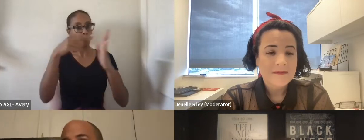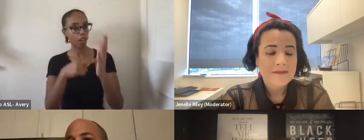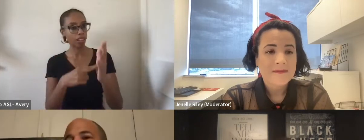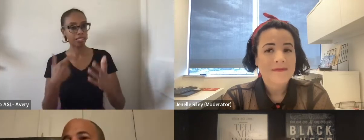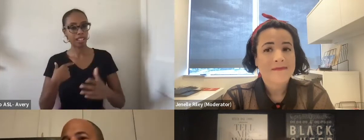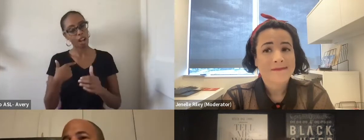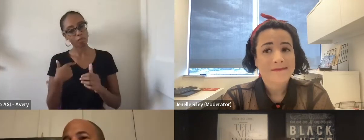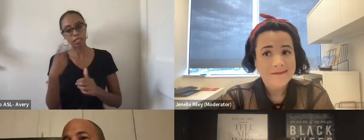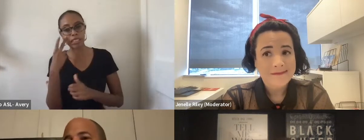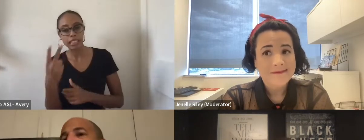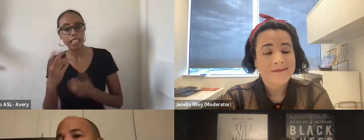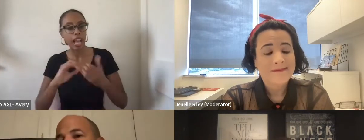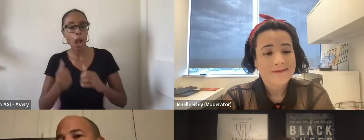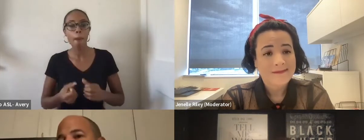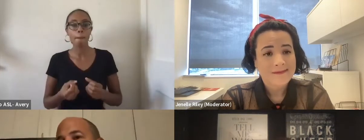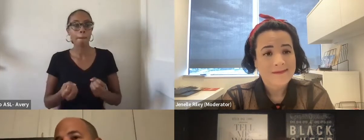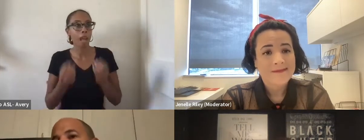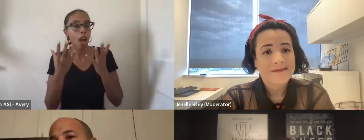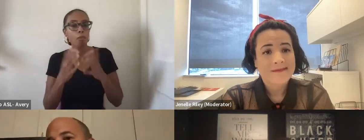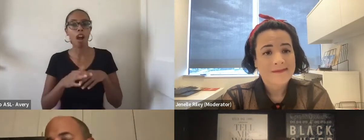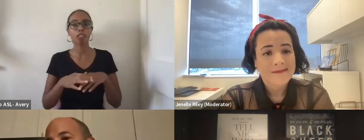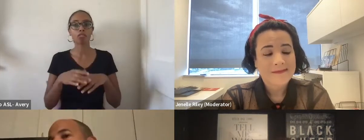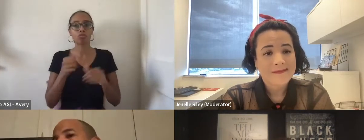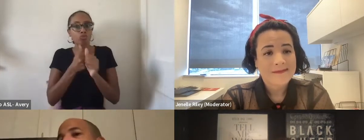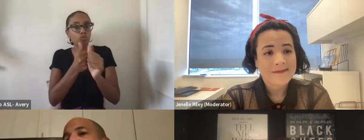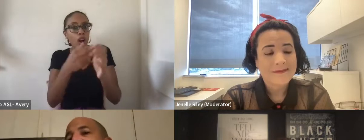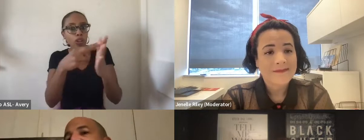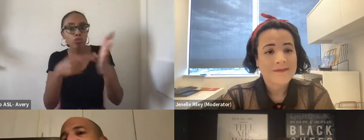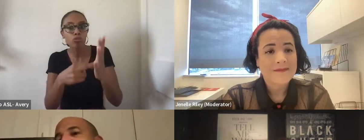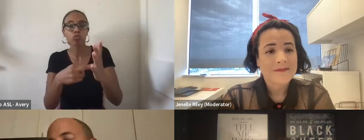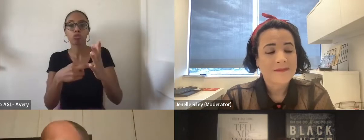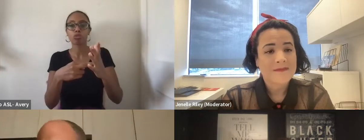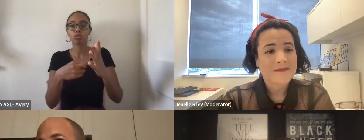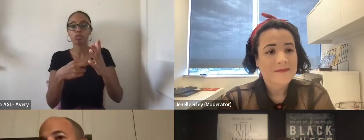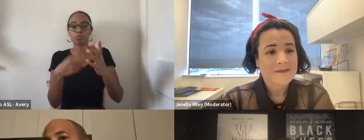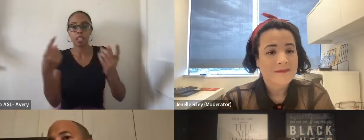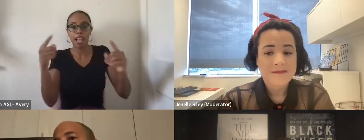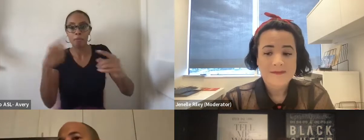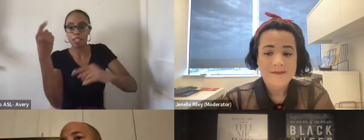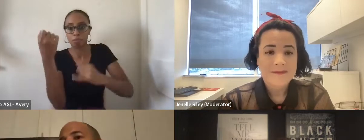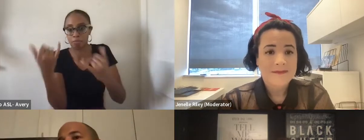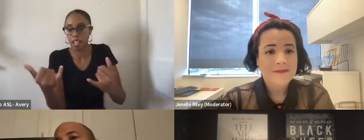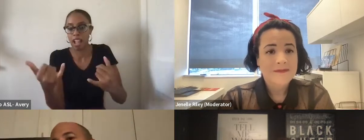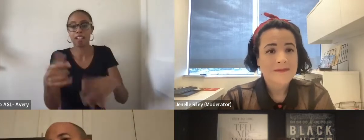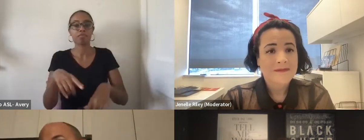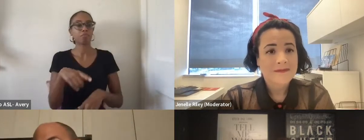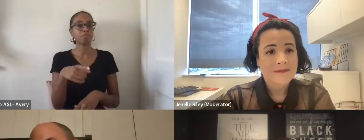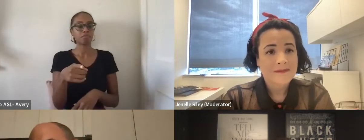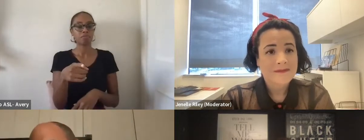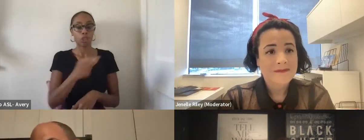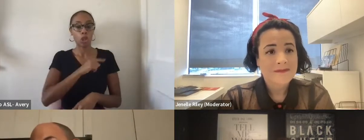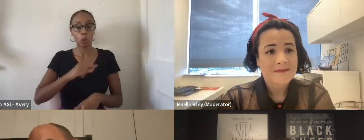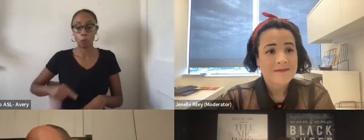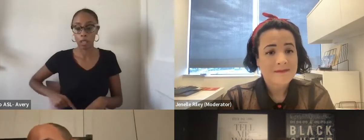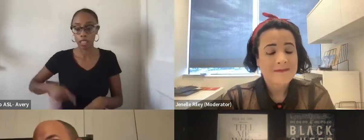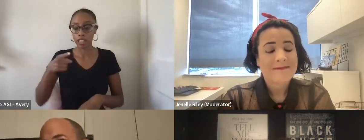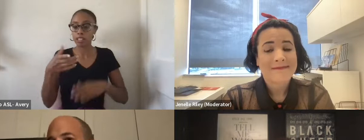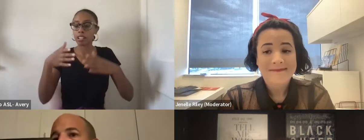this moment, the Queen passes, seamlessly Prince Charles exceeds to the throne as King Charles III.